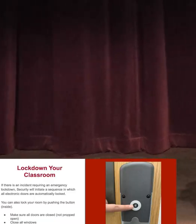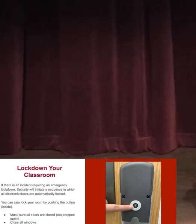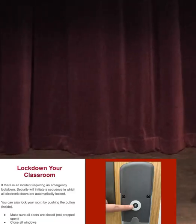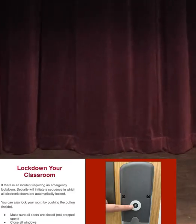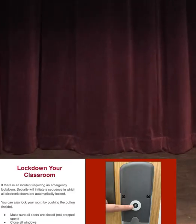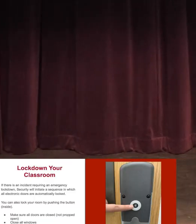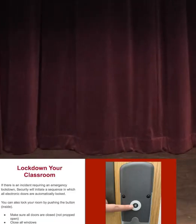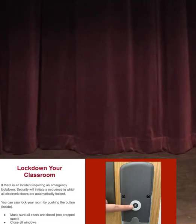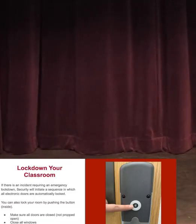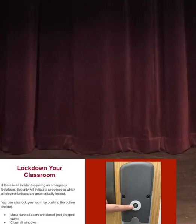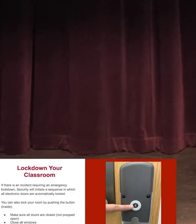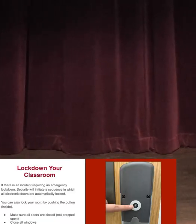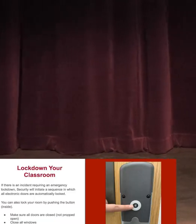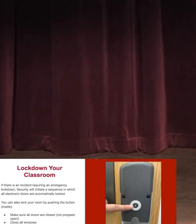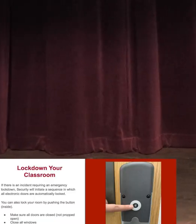you will give it back to them tenfold.